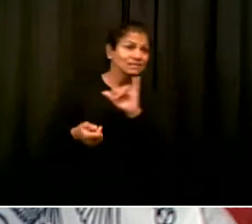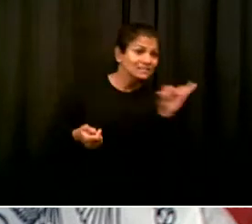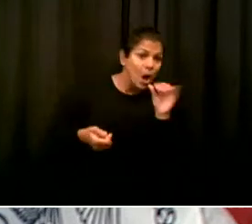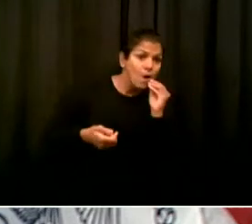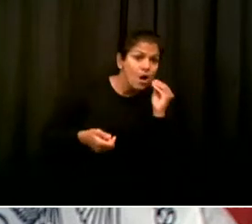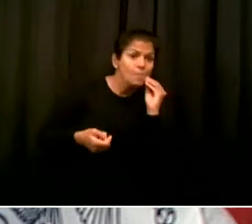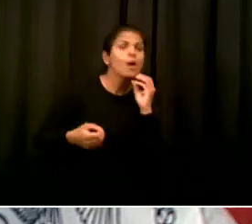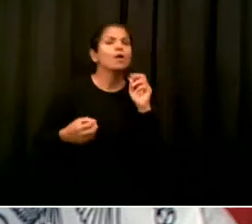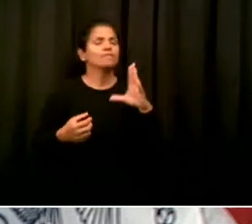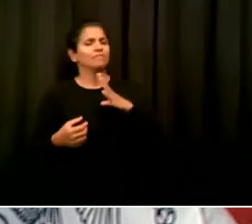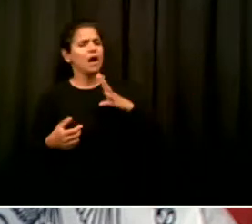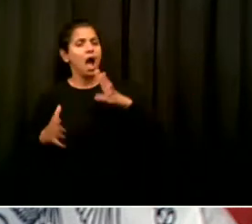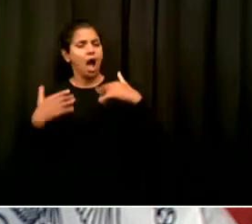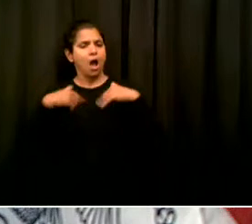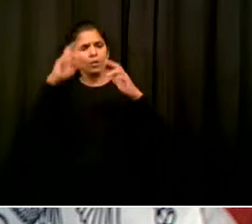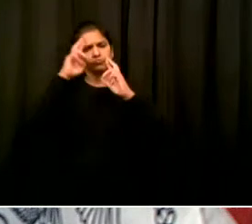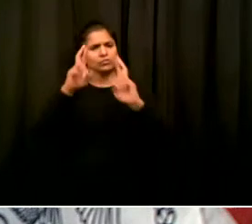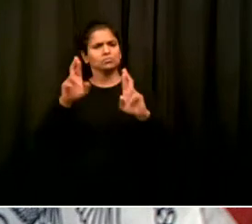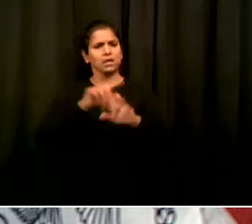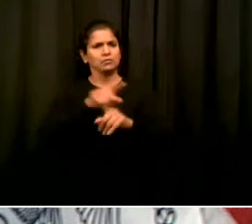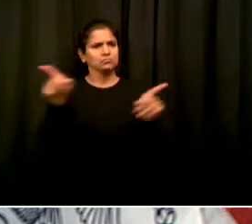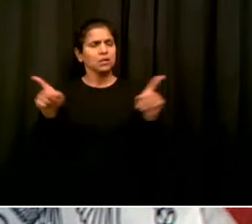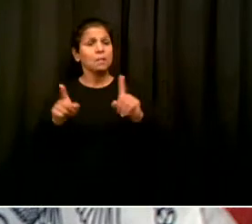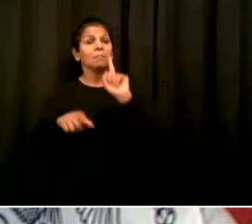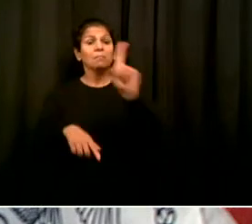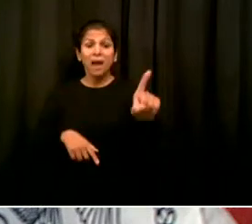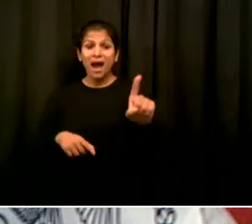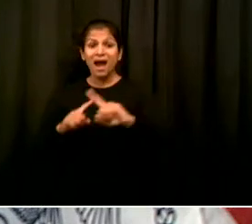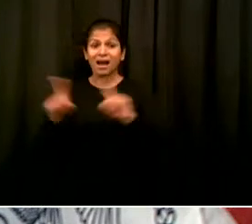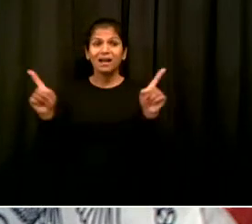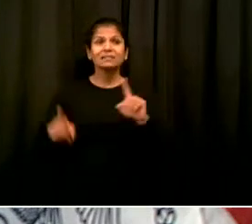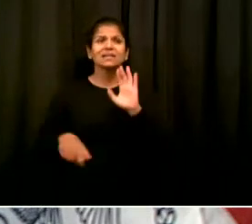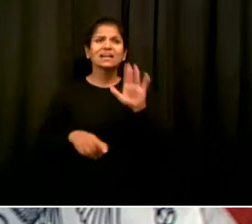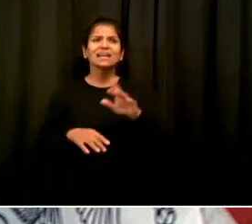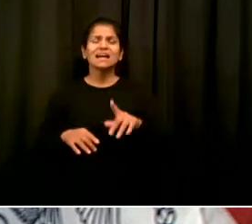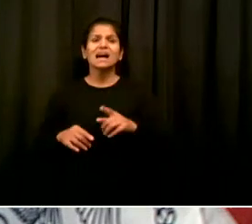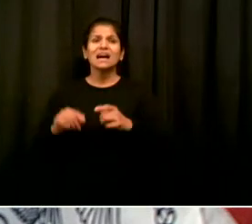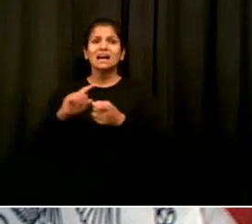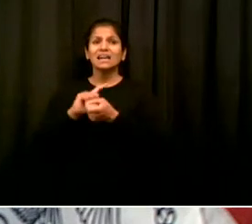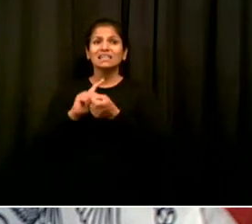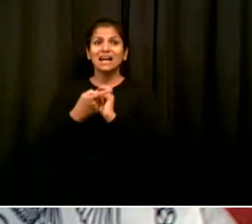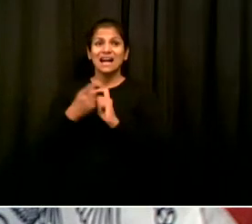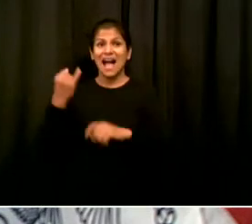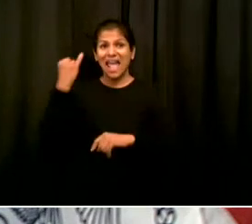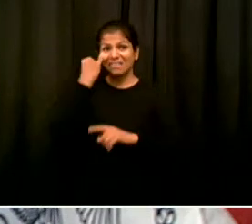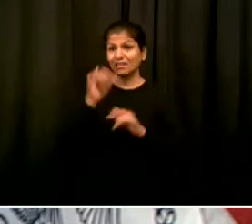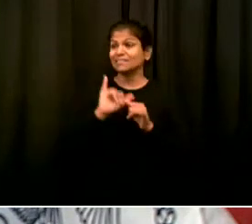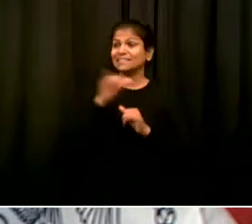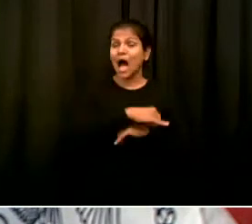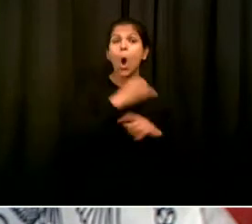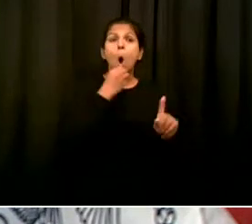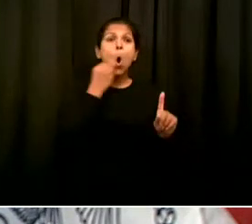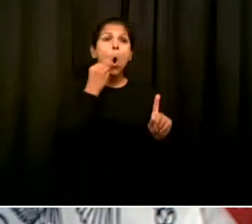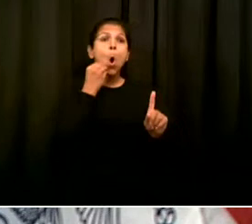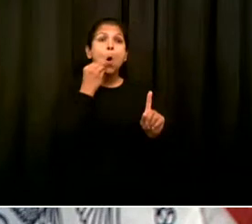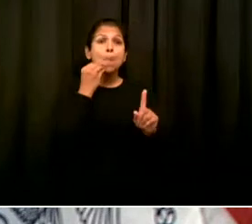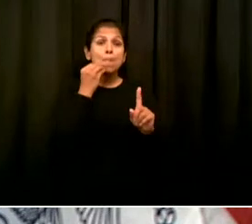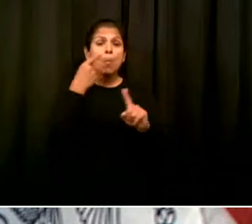CONTINUES TO RISE AS YOU U JUST REPORTED.